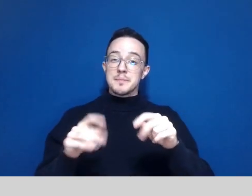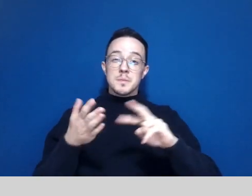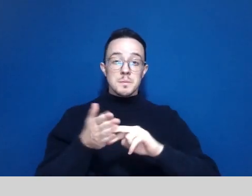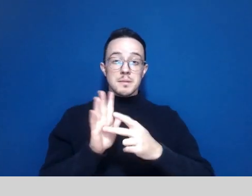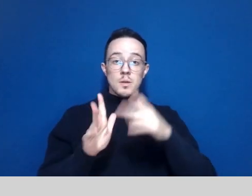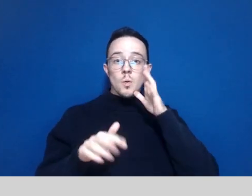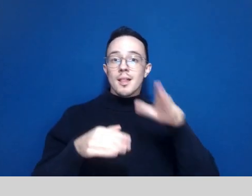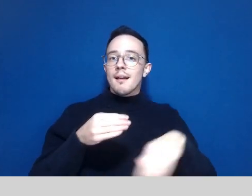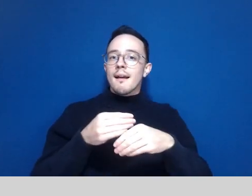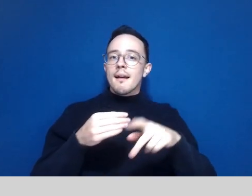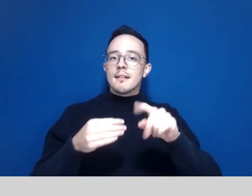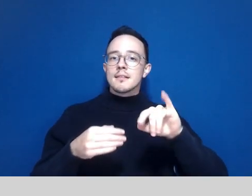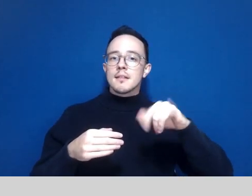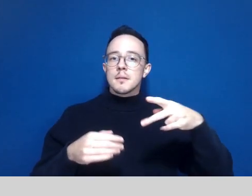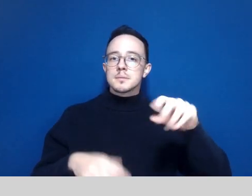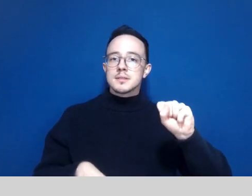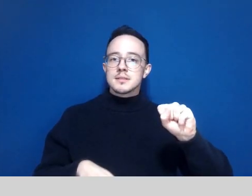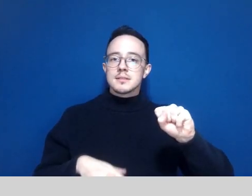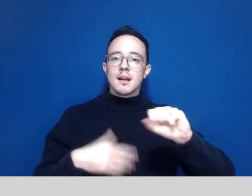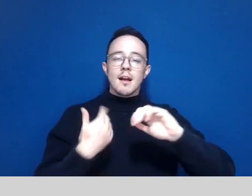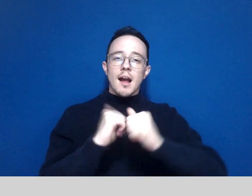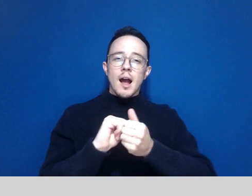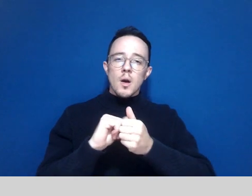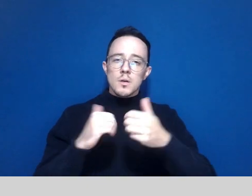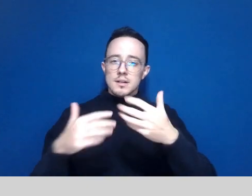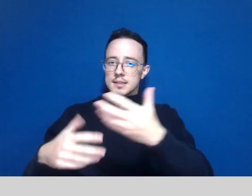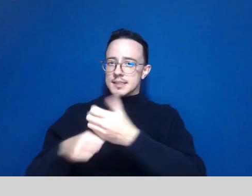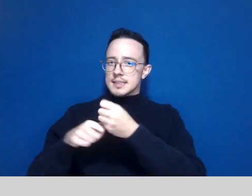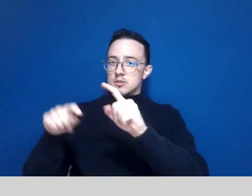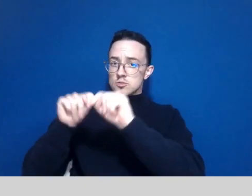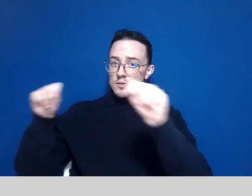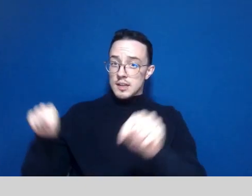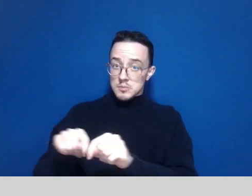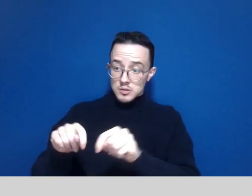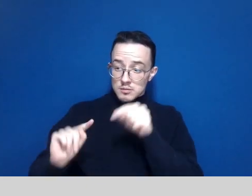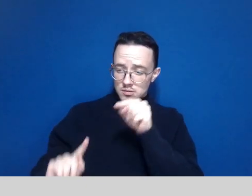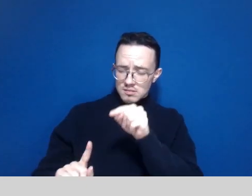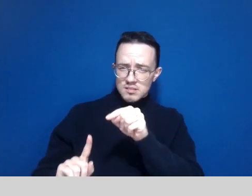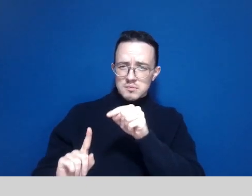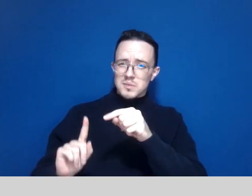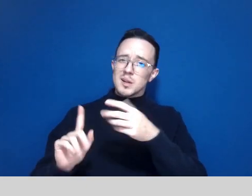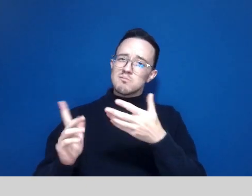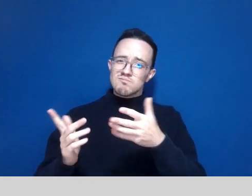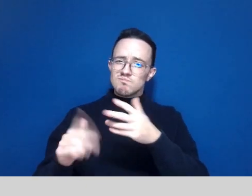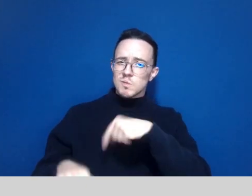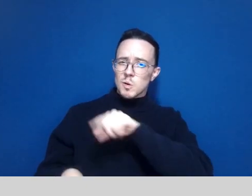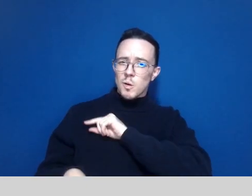to make your transcriptions even better. And then I might even share a little bit